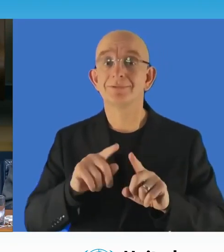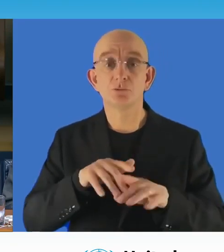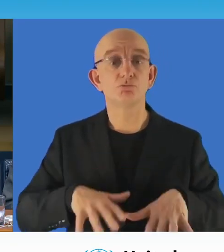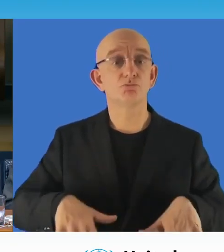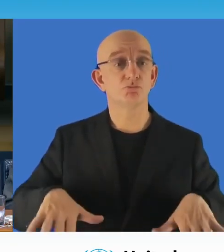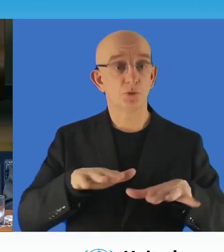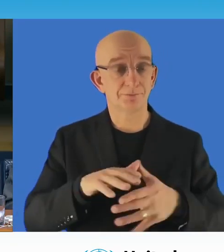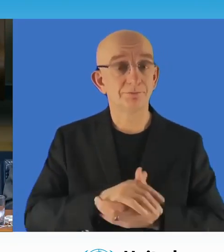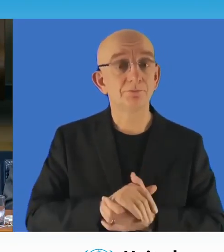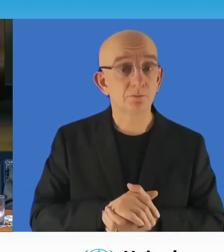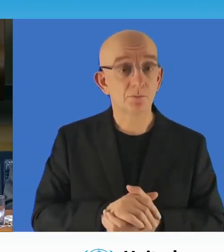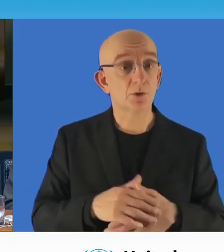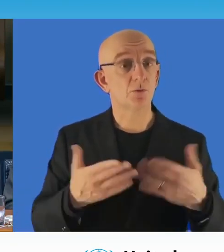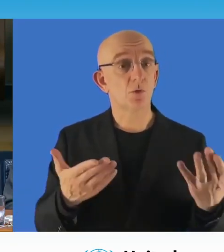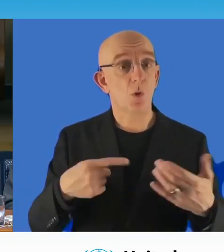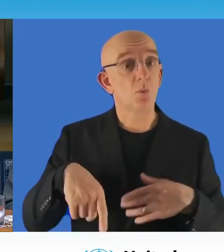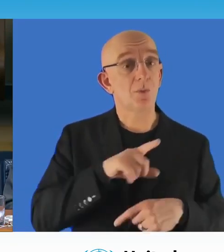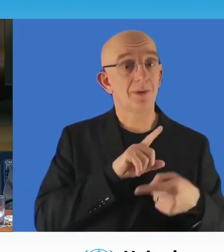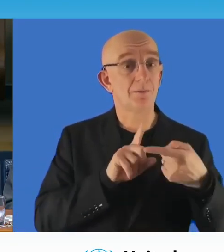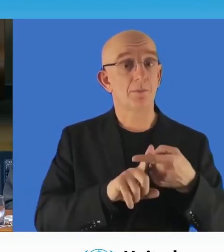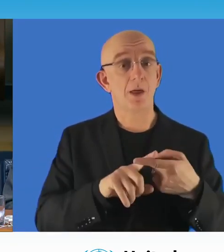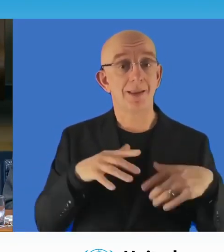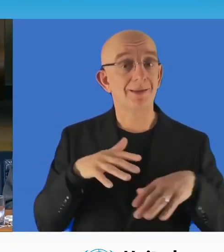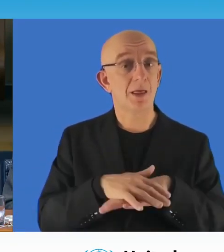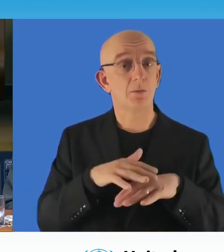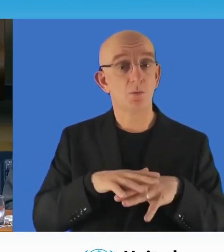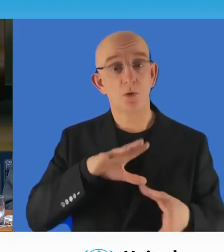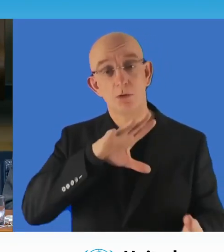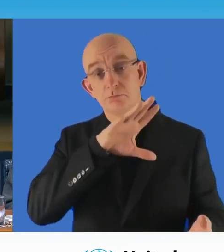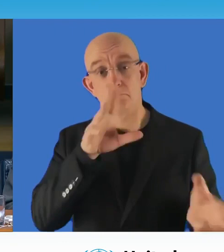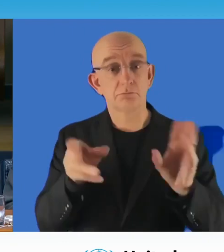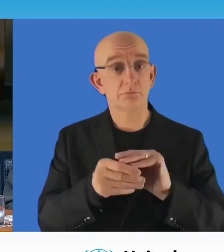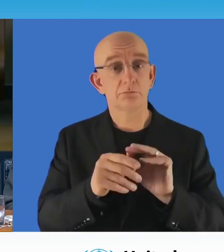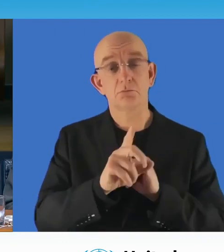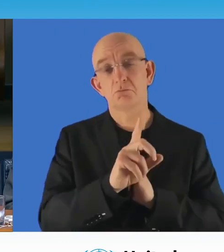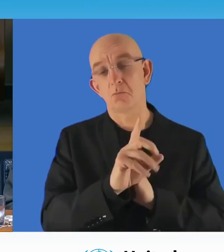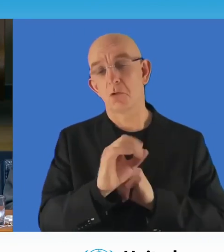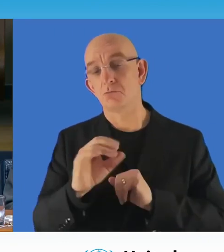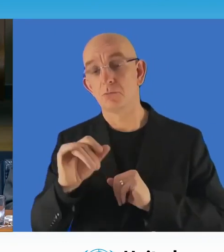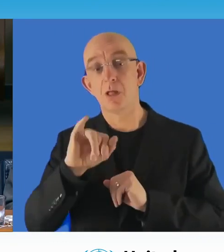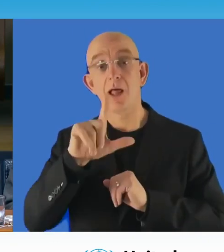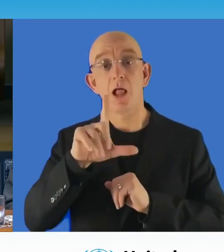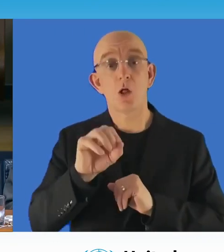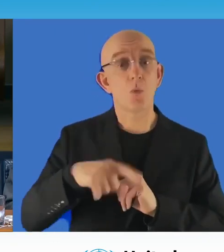who form what we call the disability Champions Network our Champions are staff throughout the